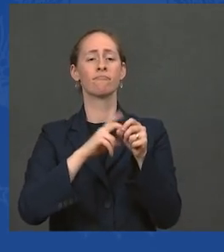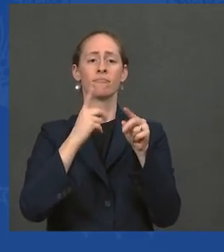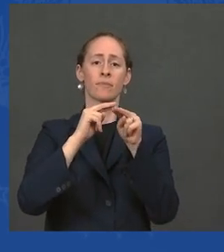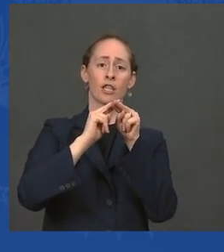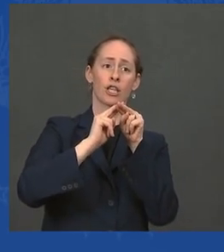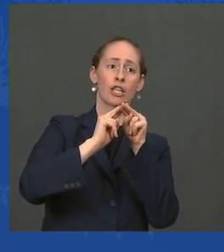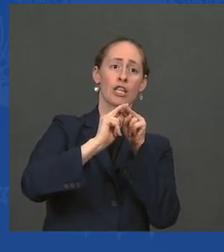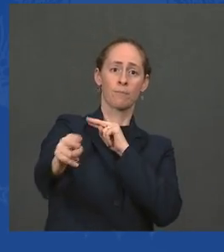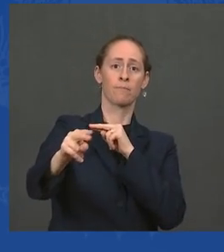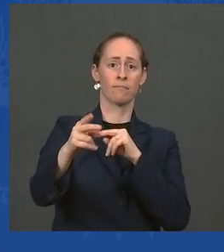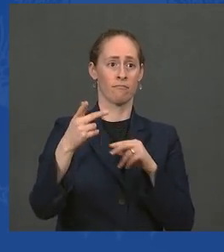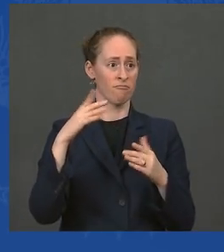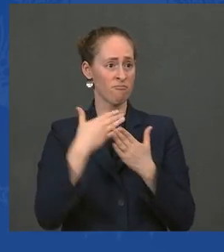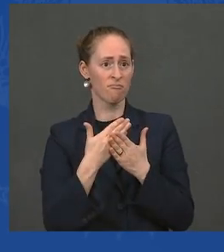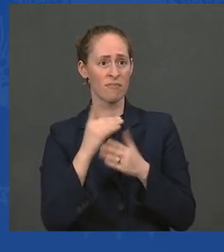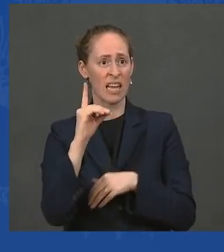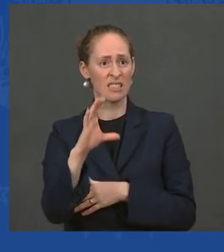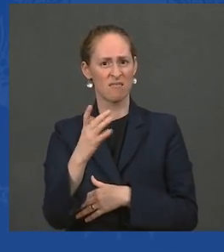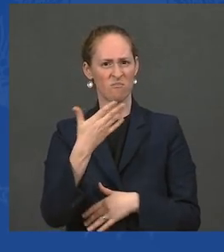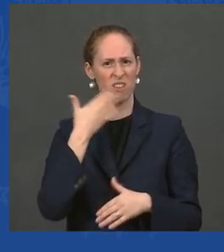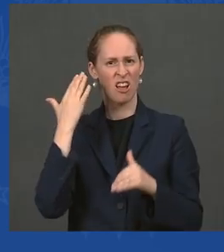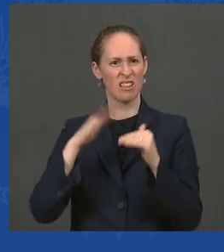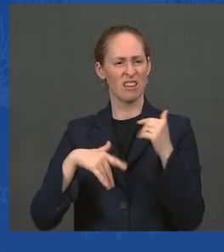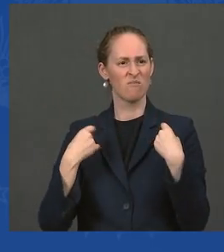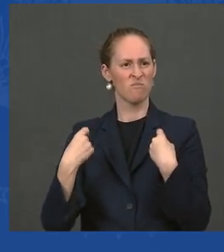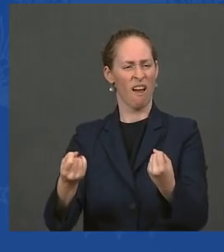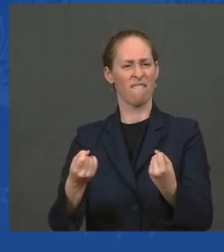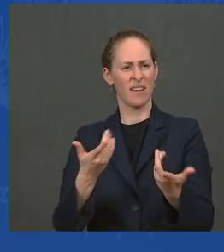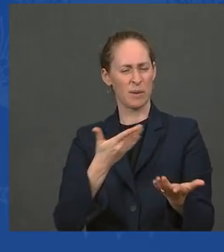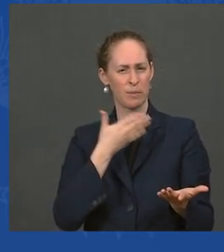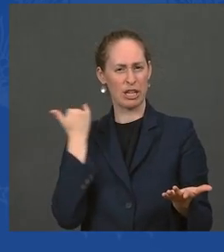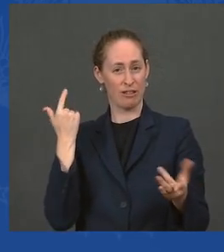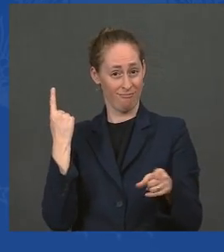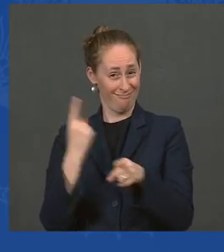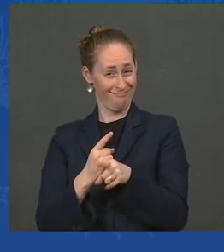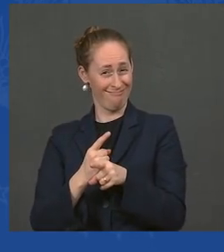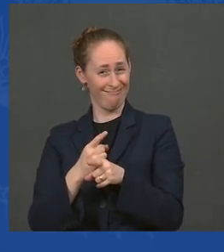than you can go in an automobile, you take a train. You take the train.